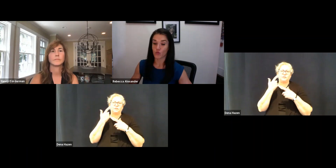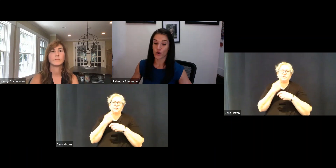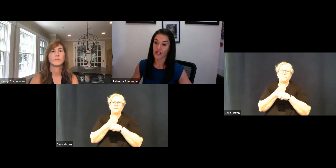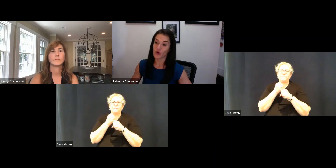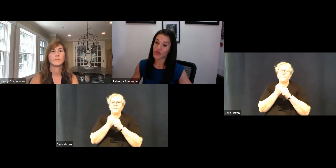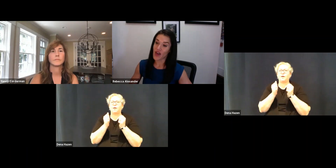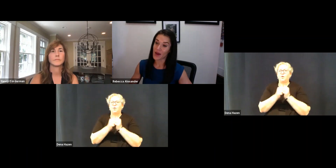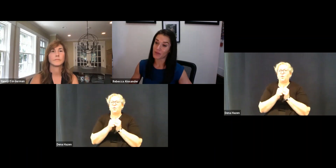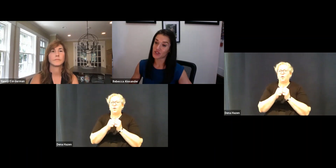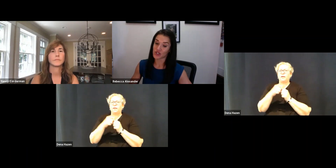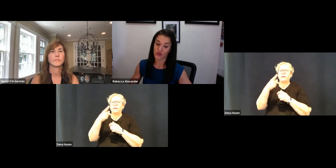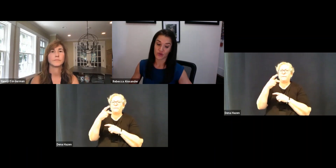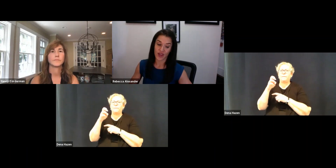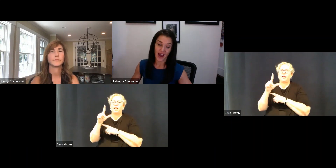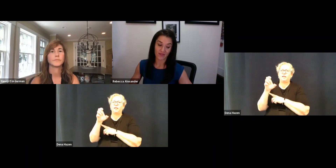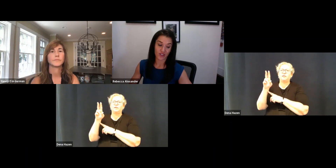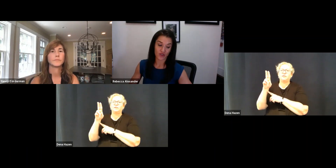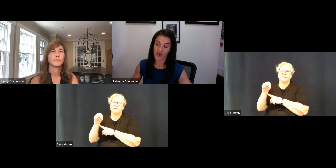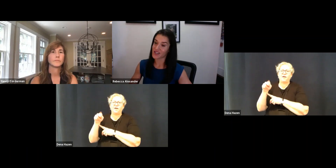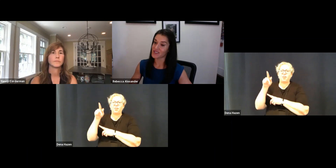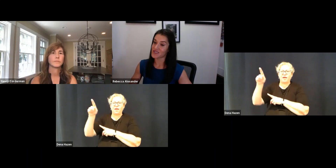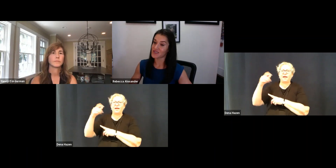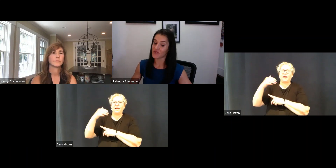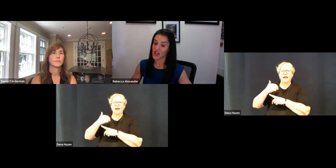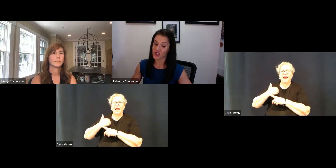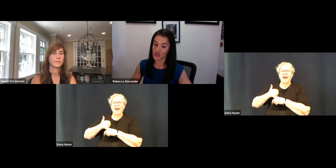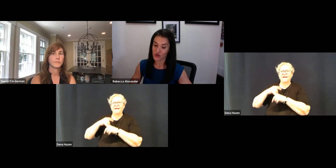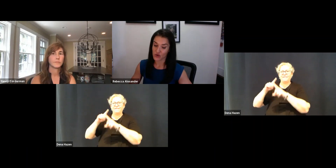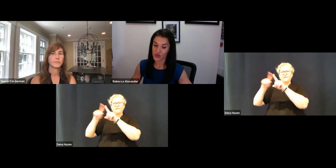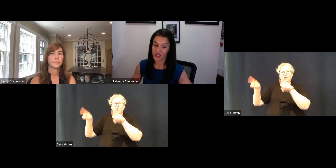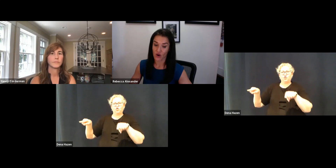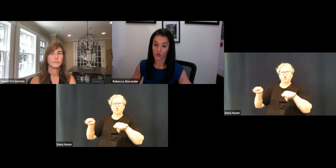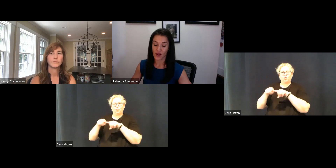in working with them too, they have screens that they use.